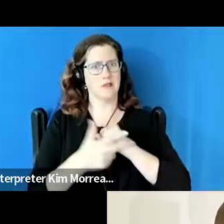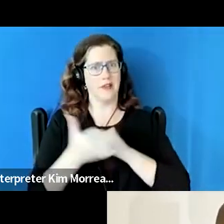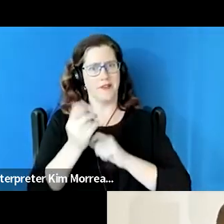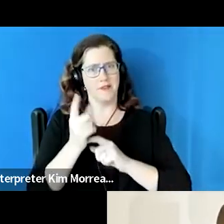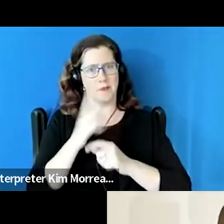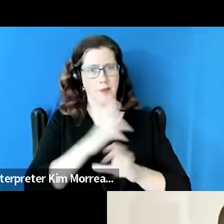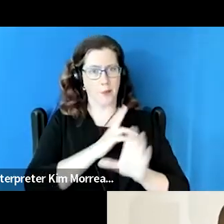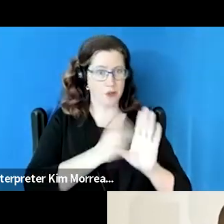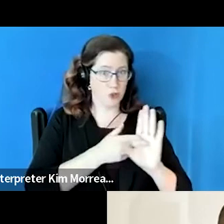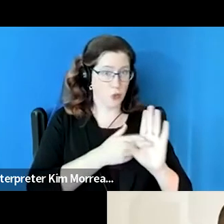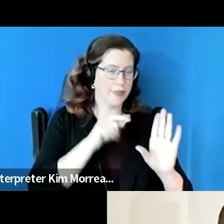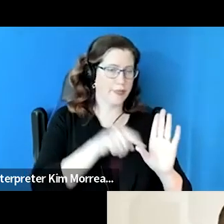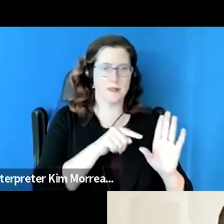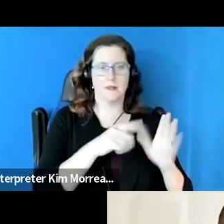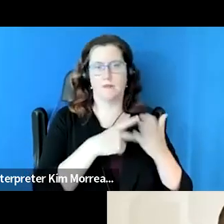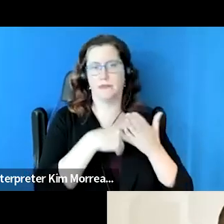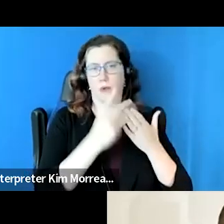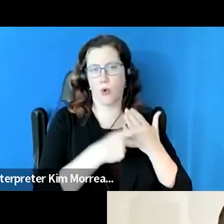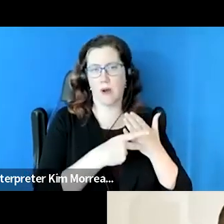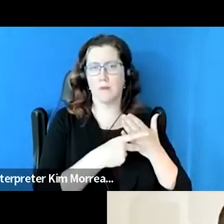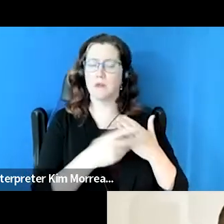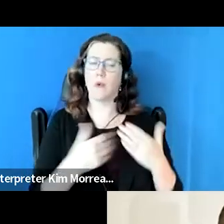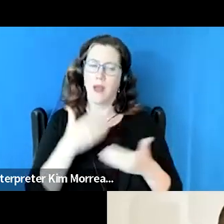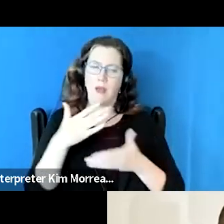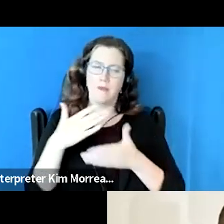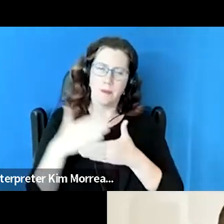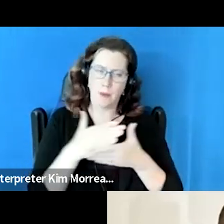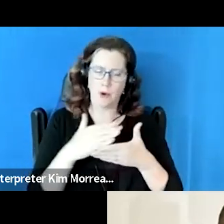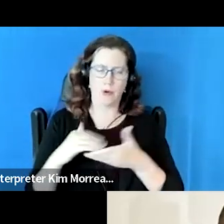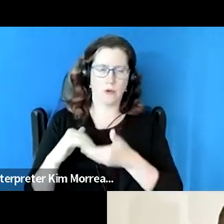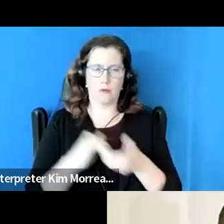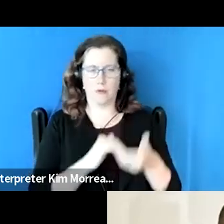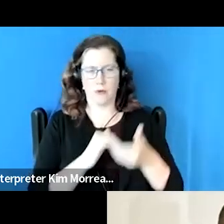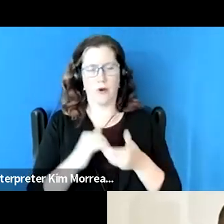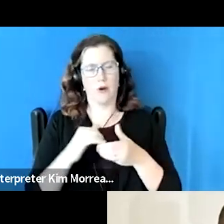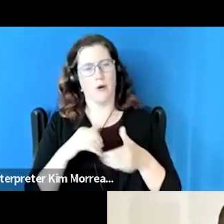Right, so having that sort of partnered approach between organization and individual to be able